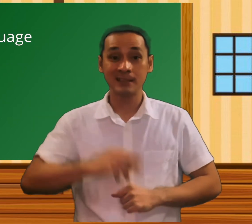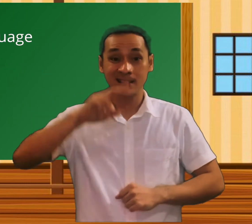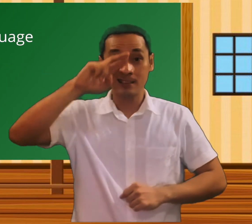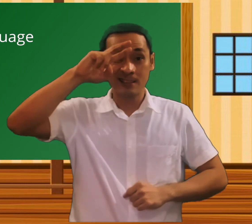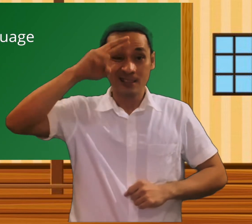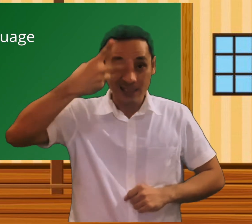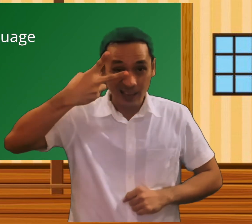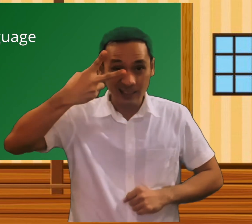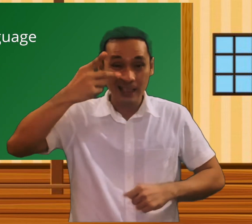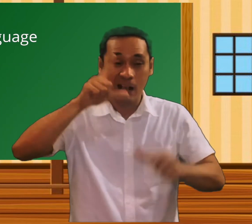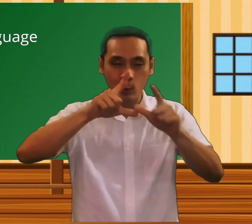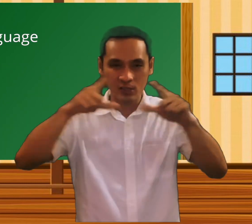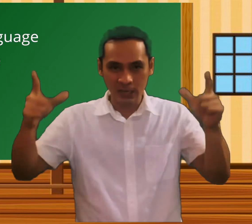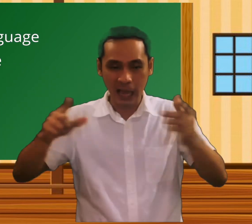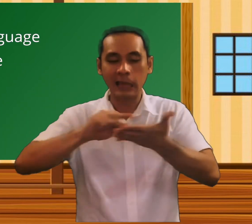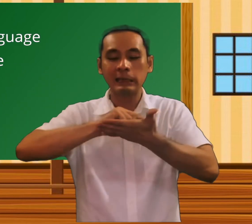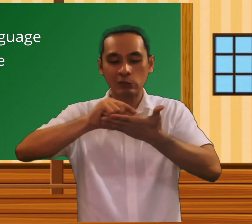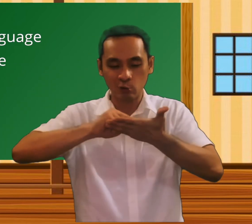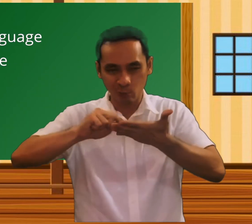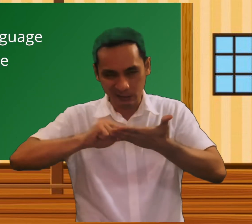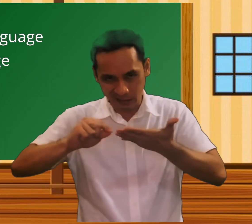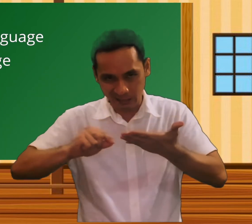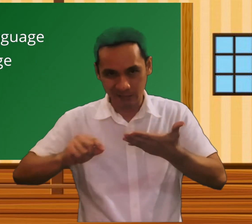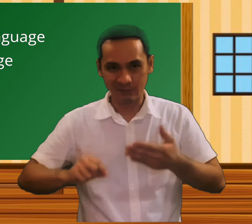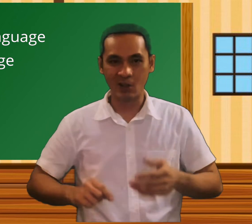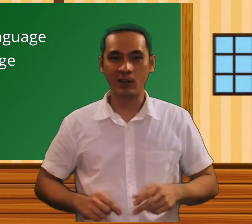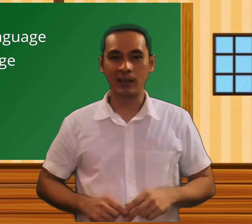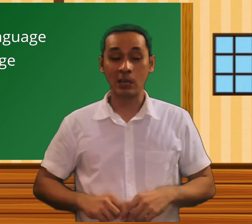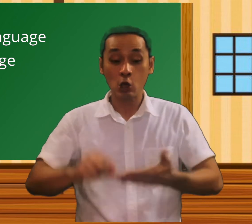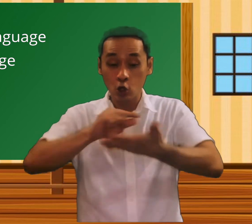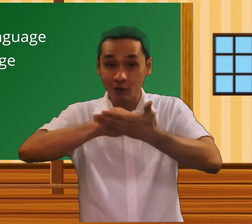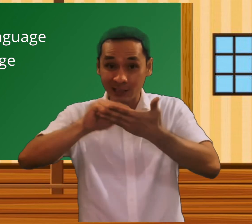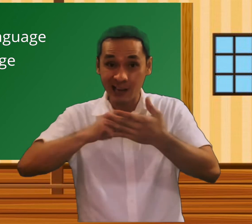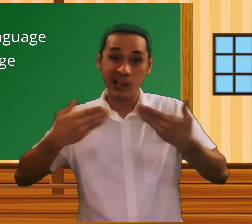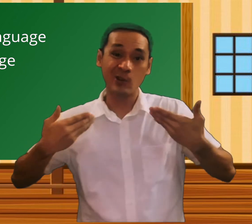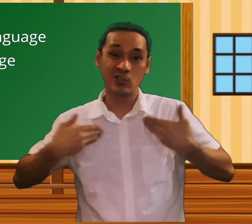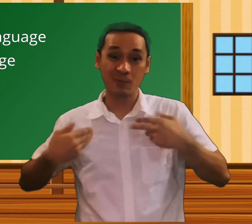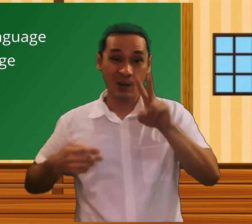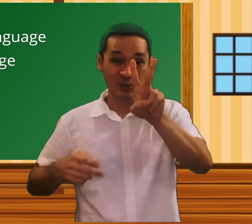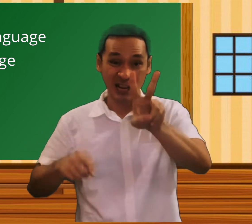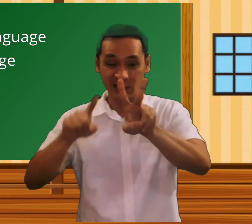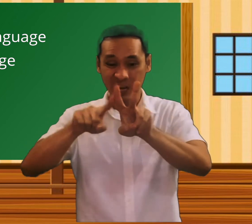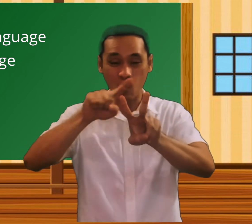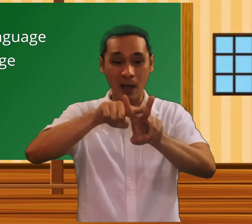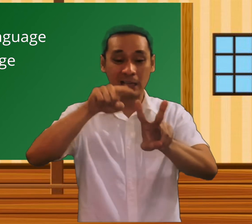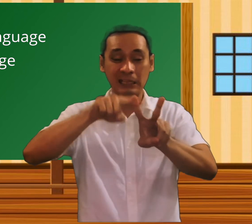written language be it in english or filipino is their secondary language